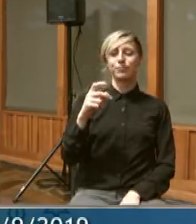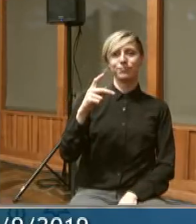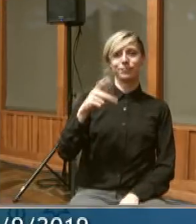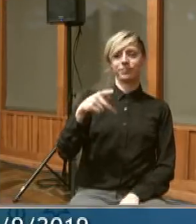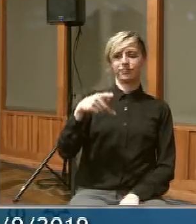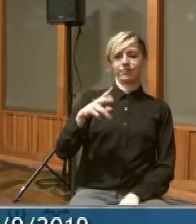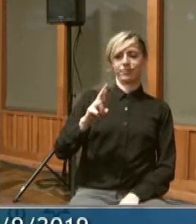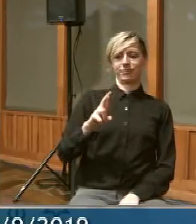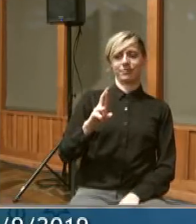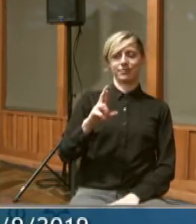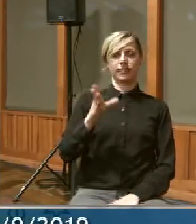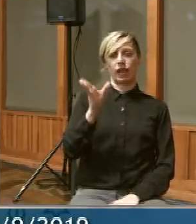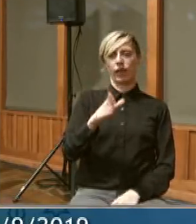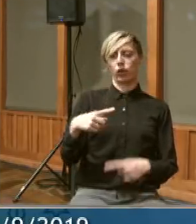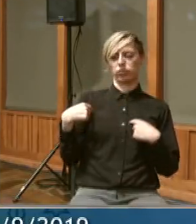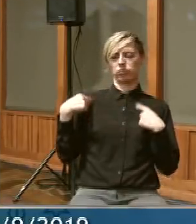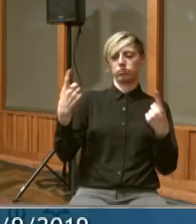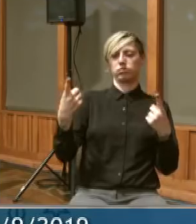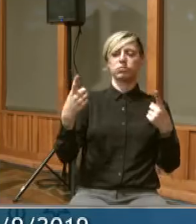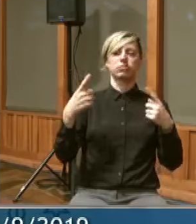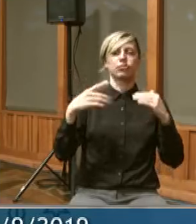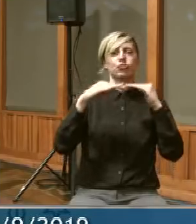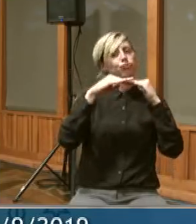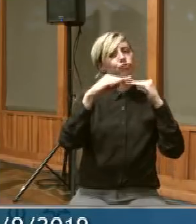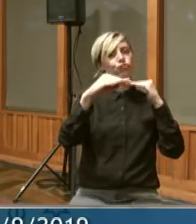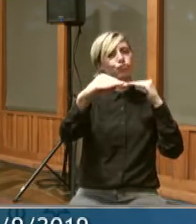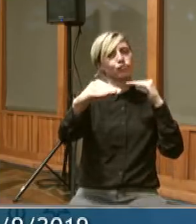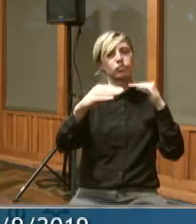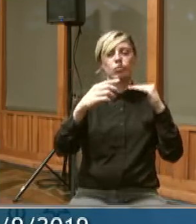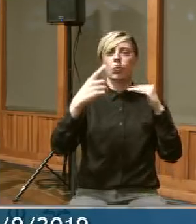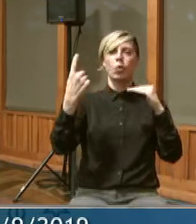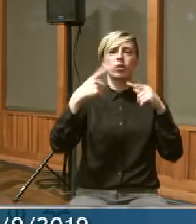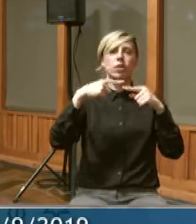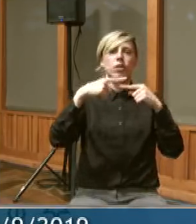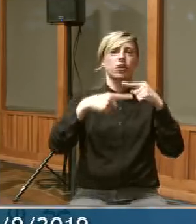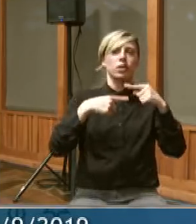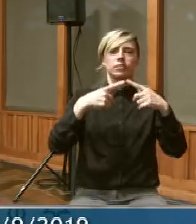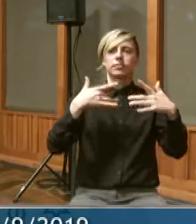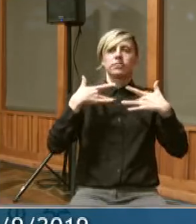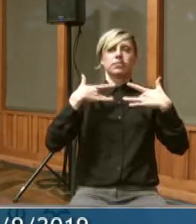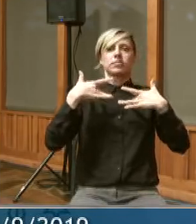HE'S SICK OF THE BAND AIDS. HE'S SAYING ONE MORE YEAR WE'LL FIND A SOLUTION. THE PORTLAND PARKS BUDGET HAS